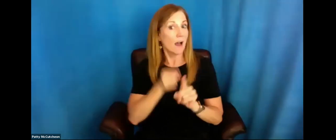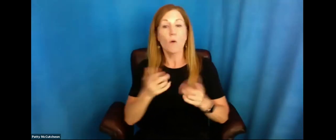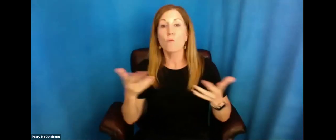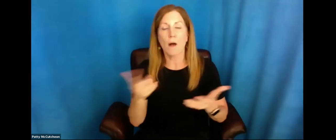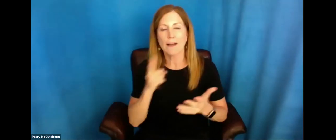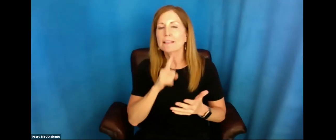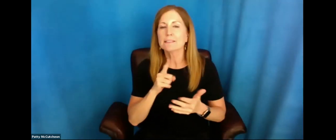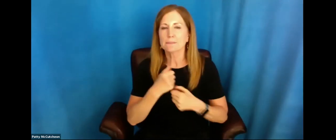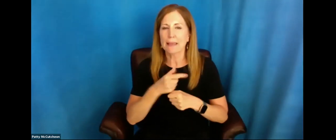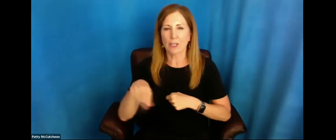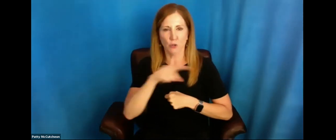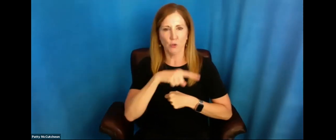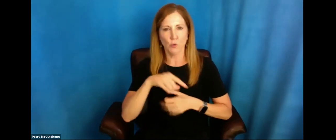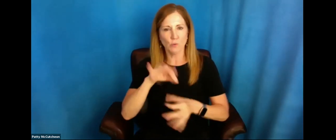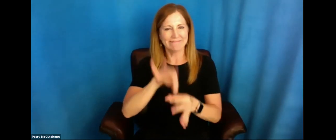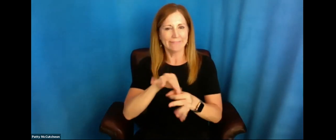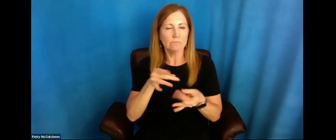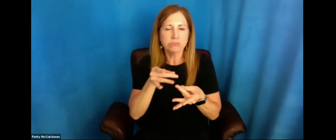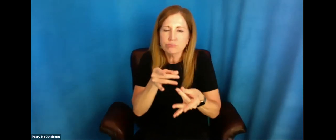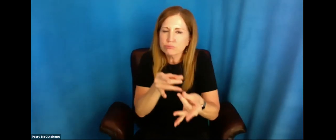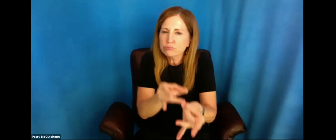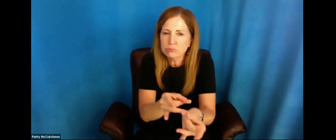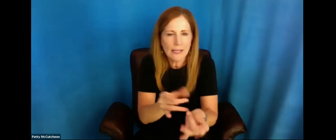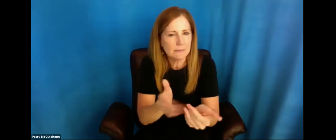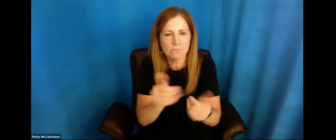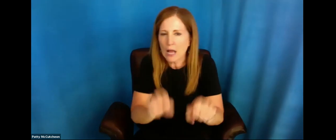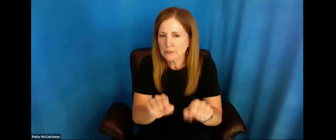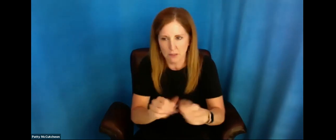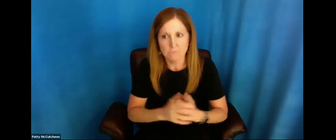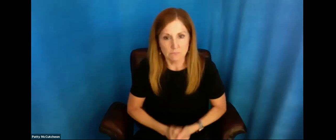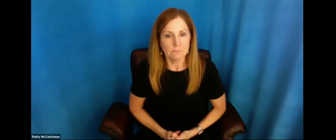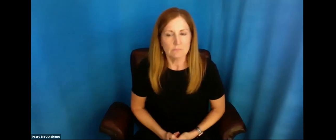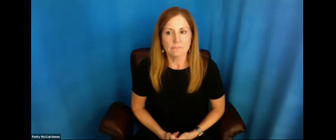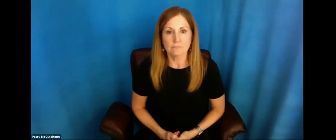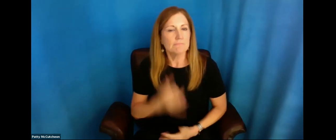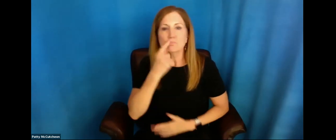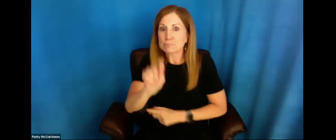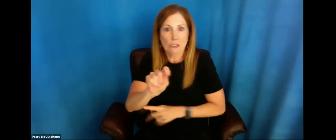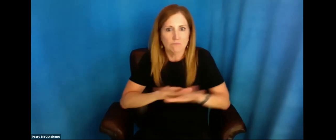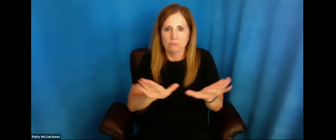possible for every eligible Minnesota voter to vote. Period. That's the mission.